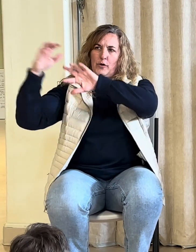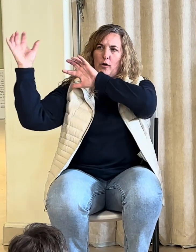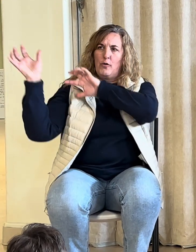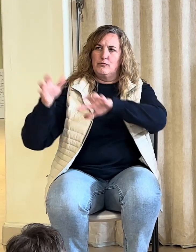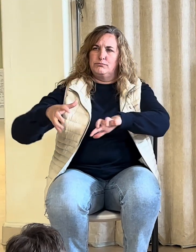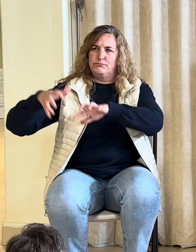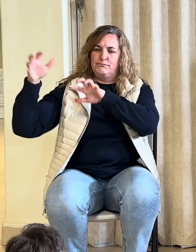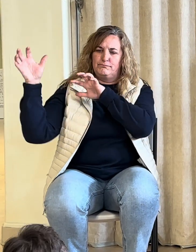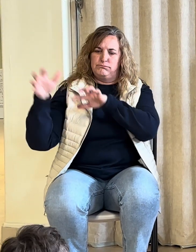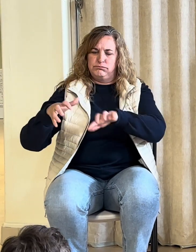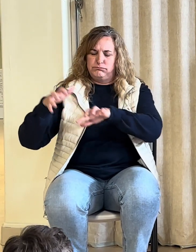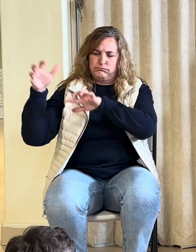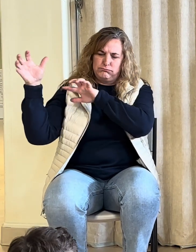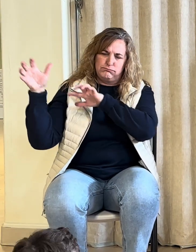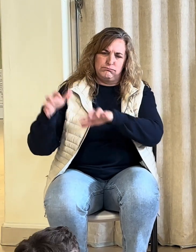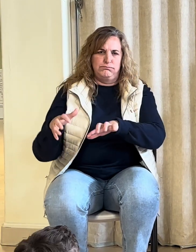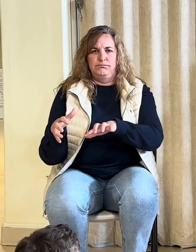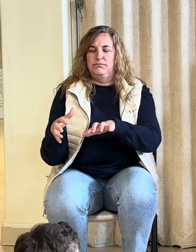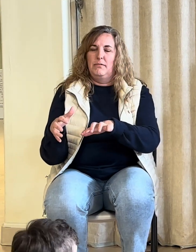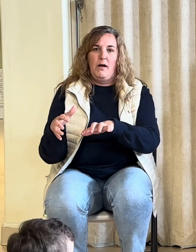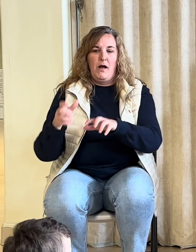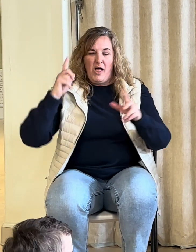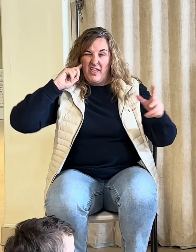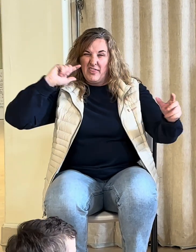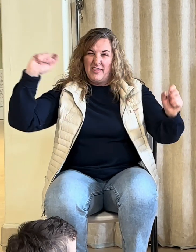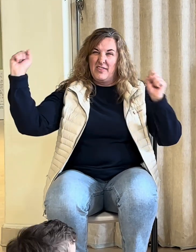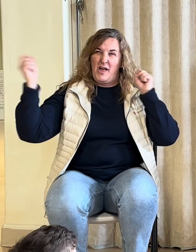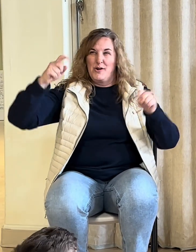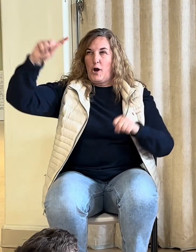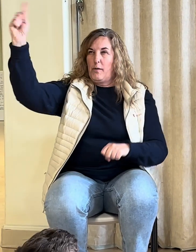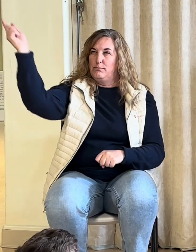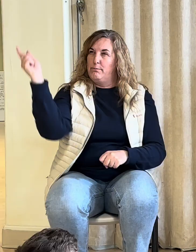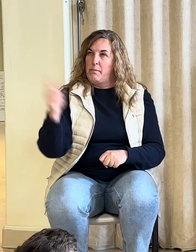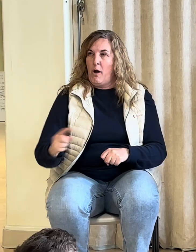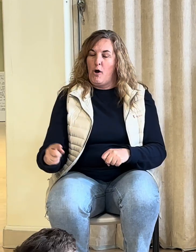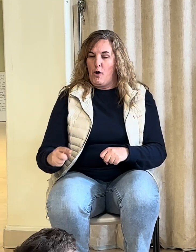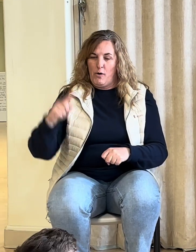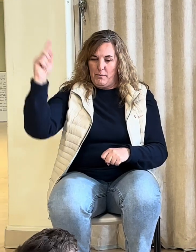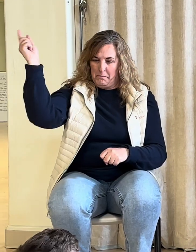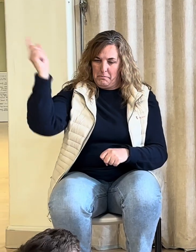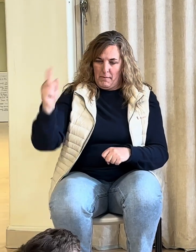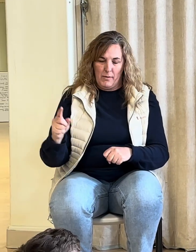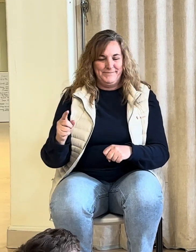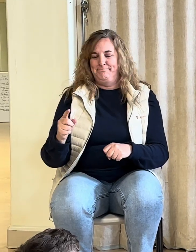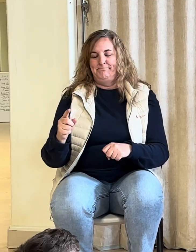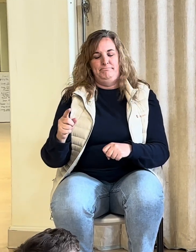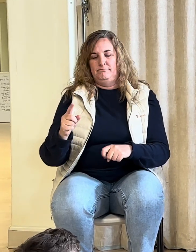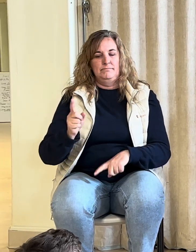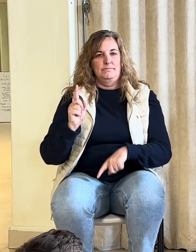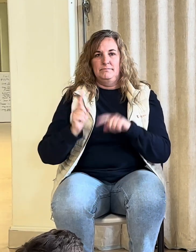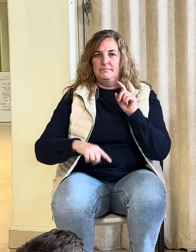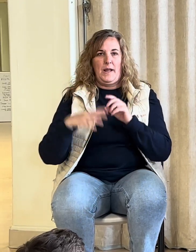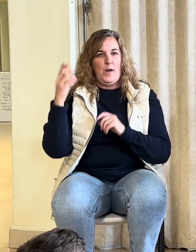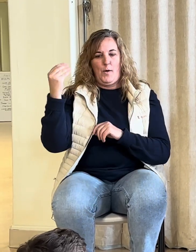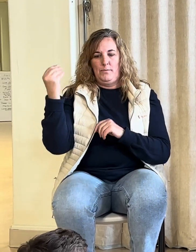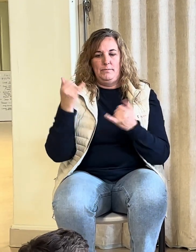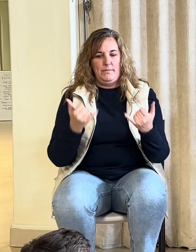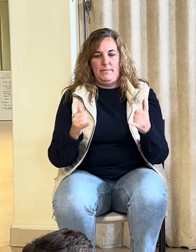like it would never stop. And the thunder boomed so hard we weren't allowed to go outside.